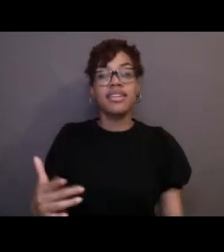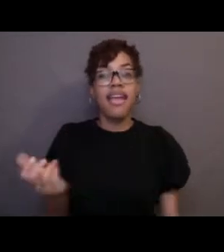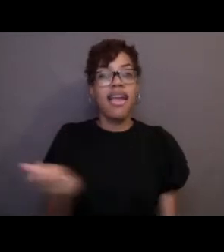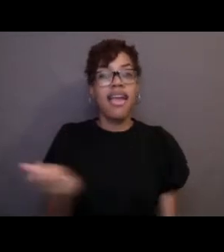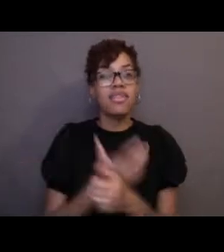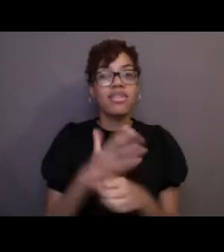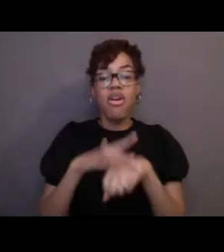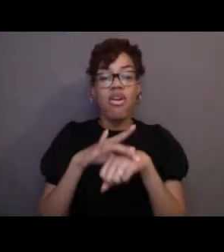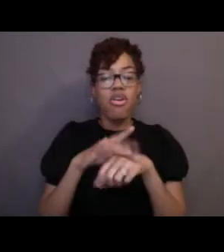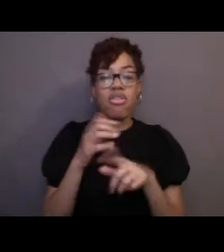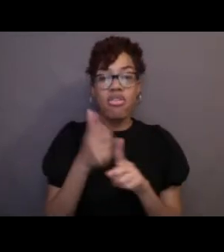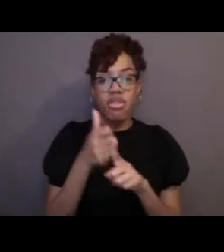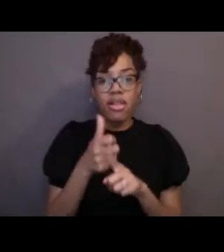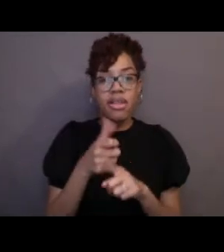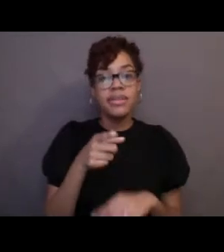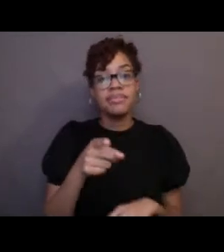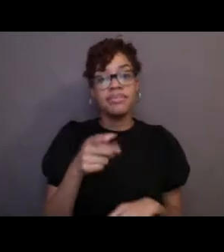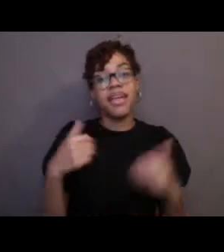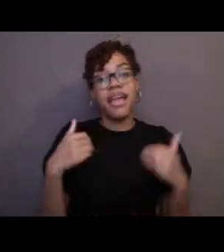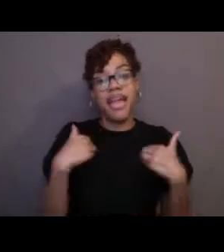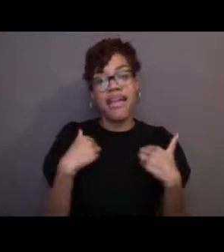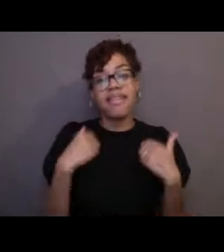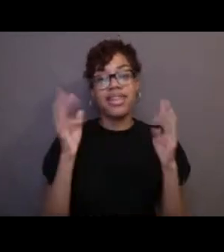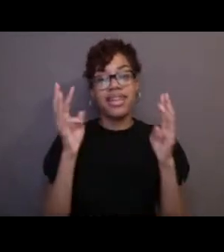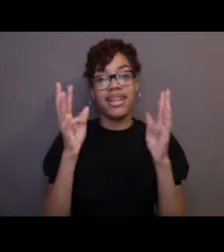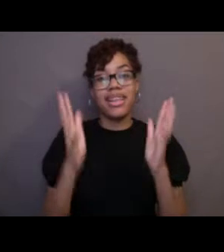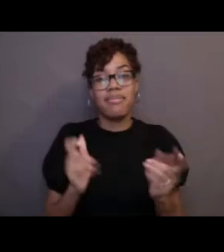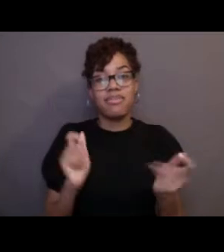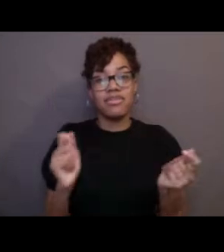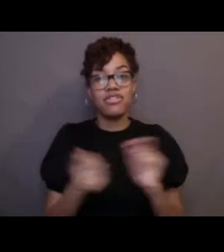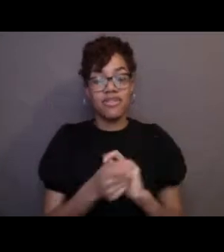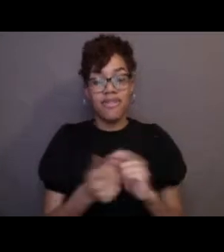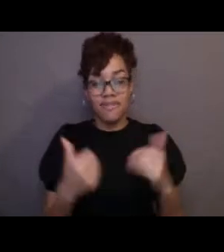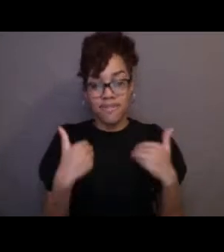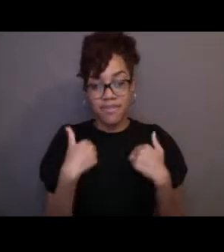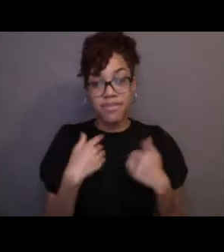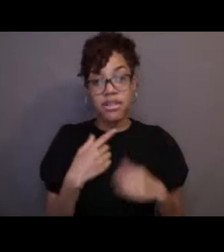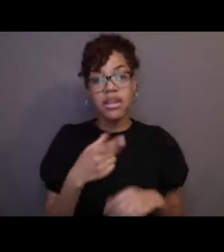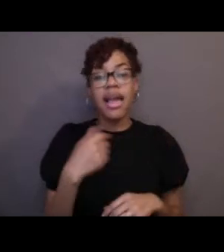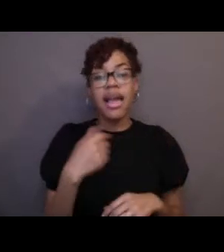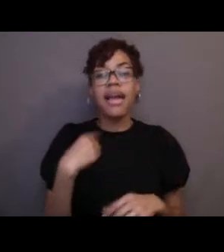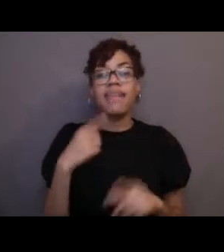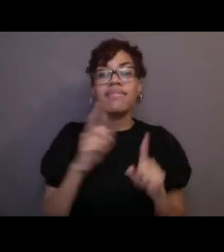And like I said, temperature really impacts sea turtles. And these are maps of the rising sea surface temperature.